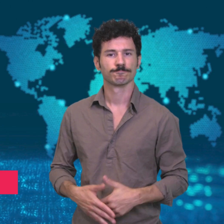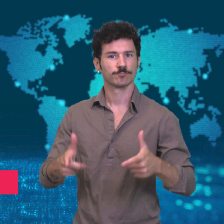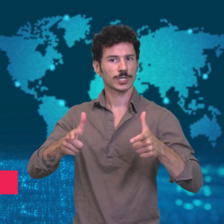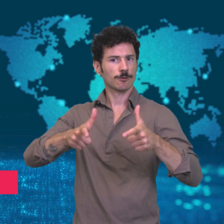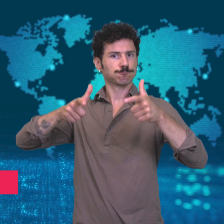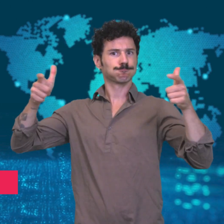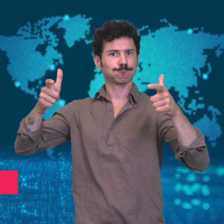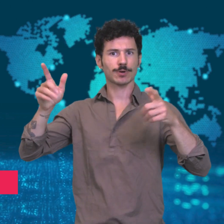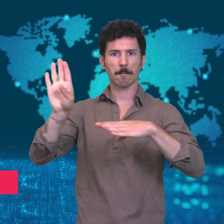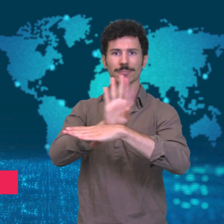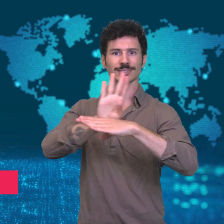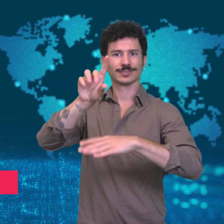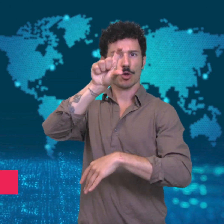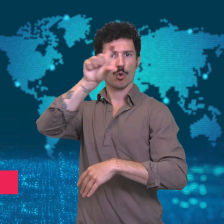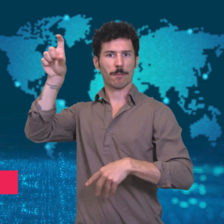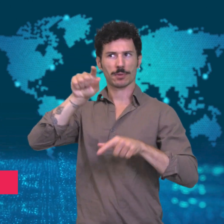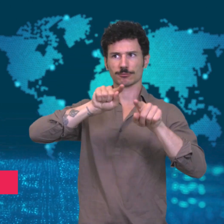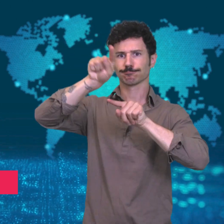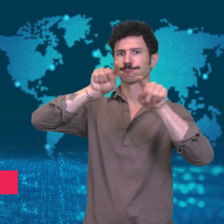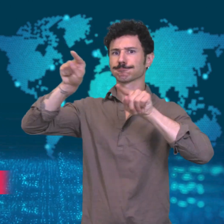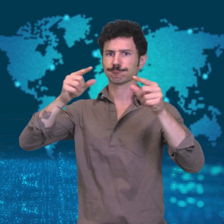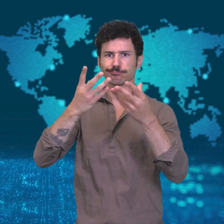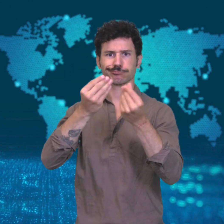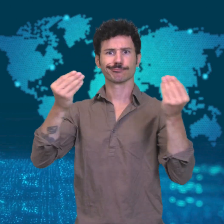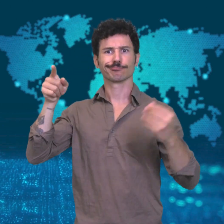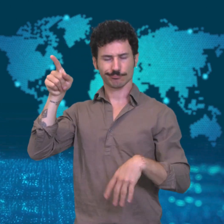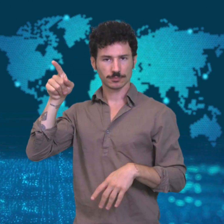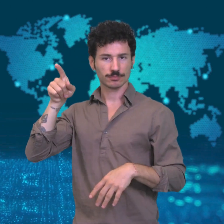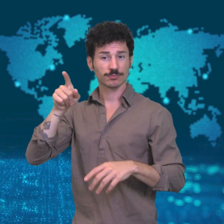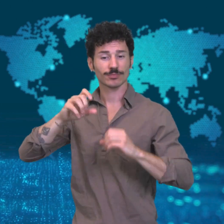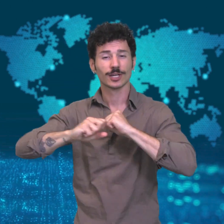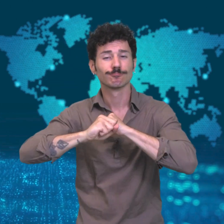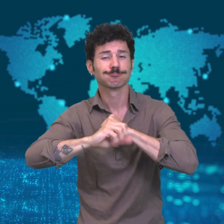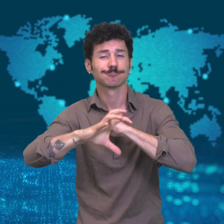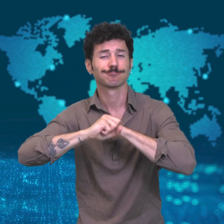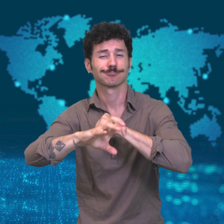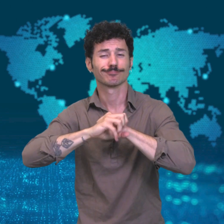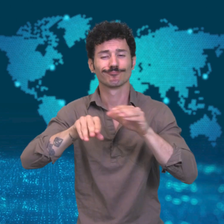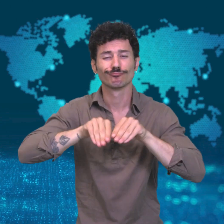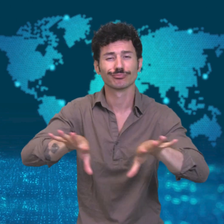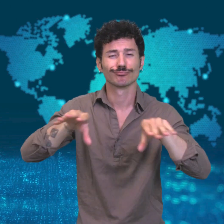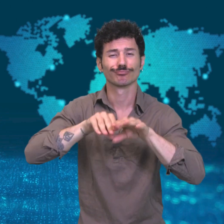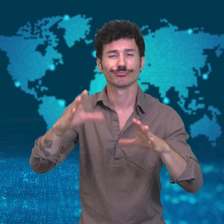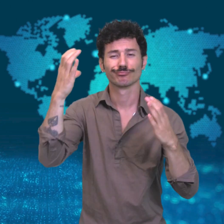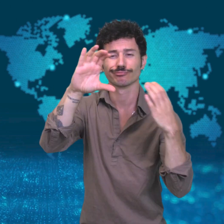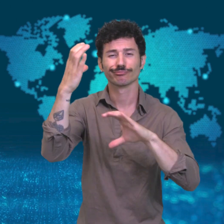[Alessio]: Several major companies have pulled their